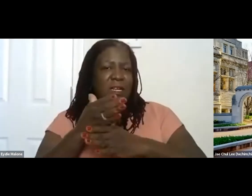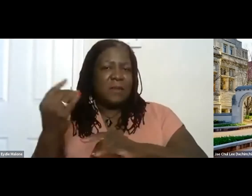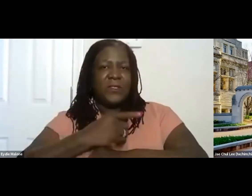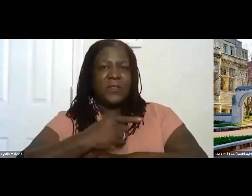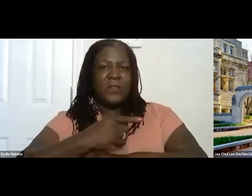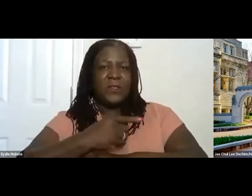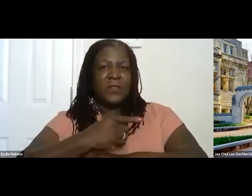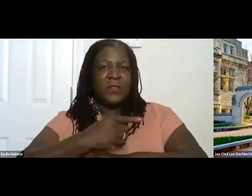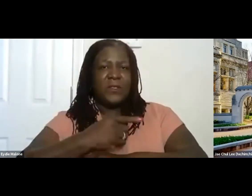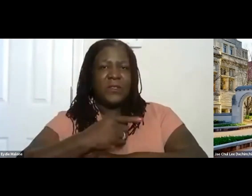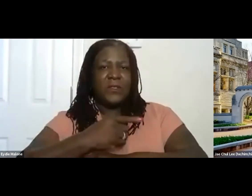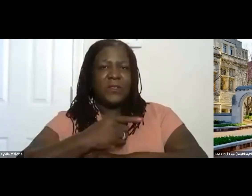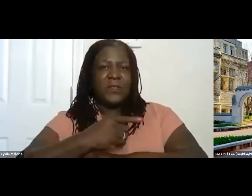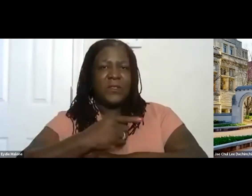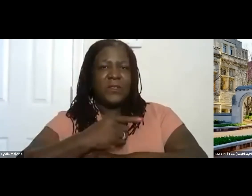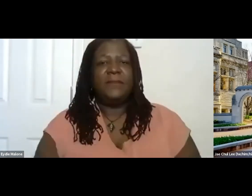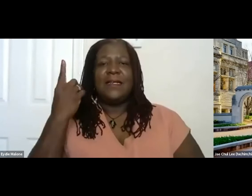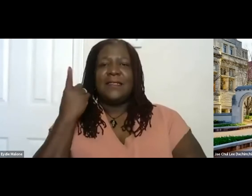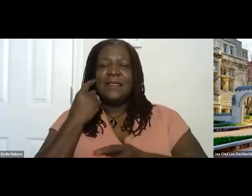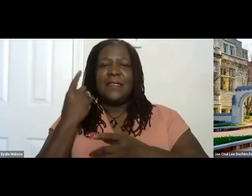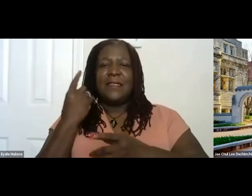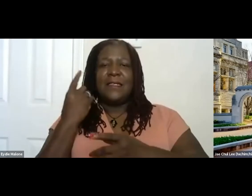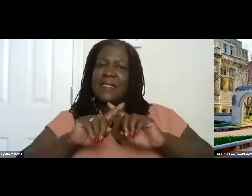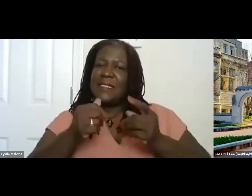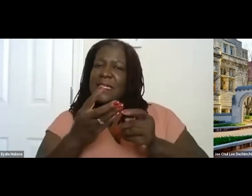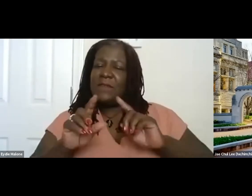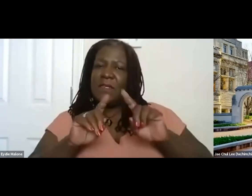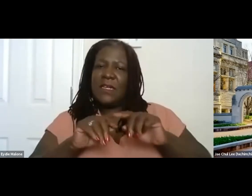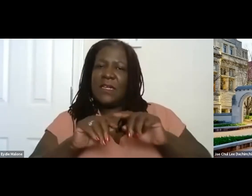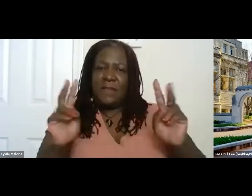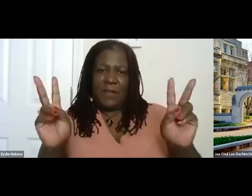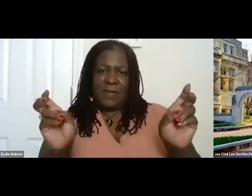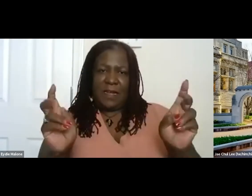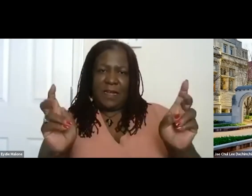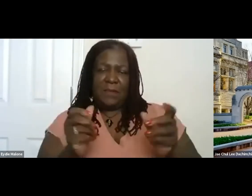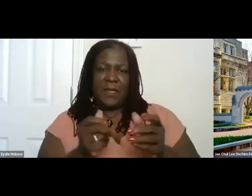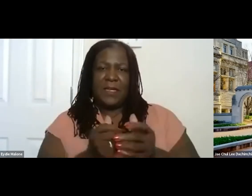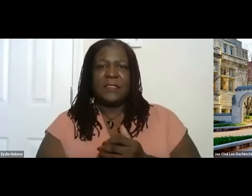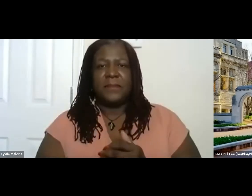a timely topic about COVID-19 vaccine for children with disabilities. I know many of